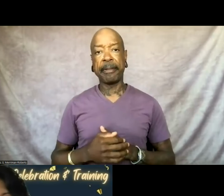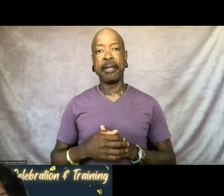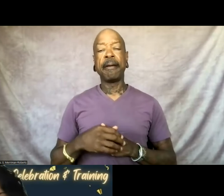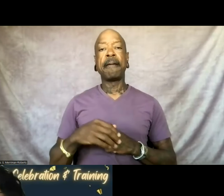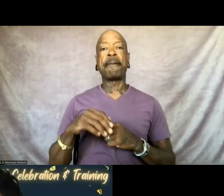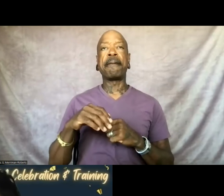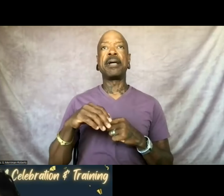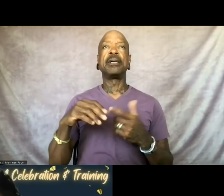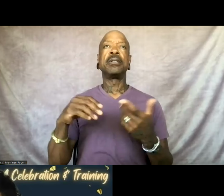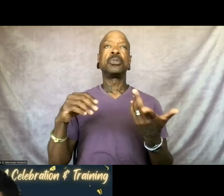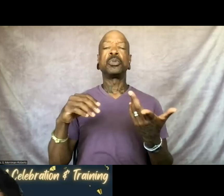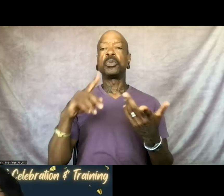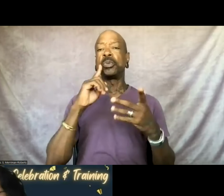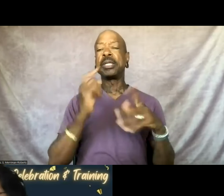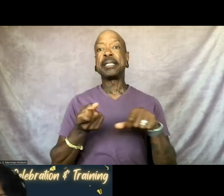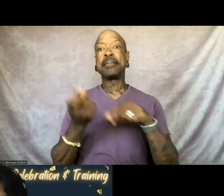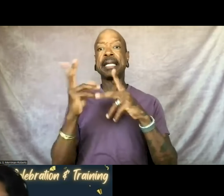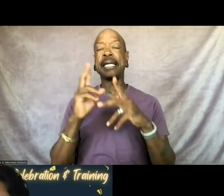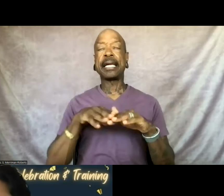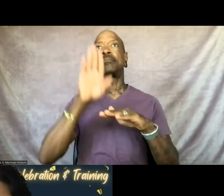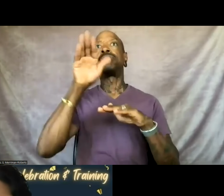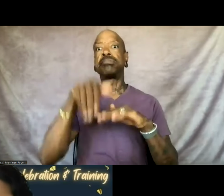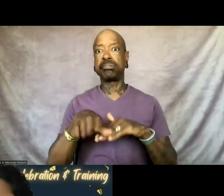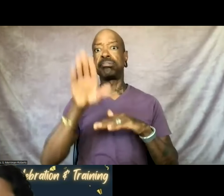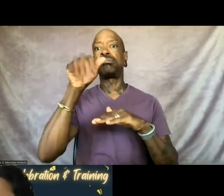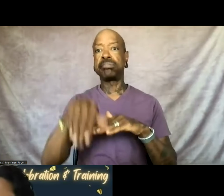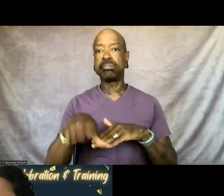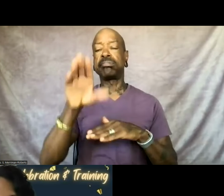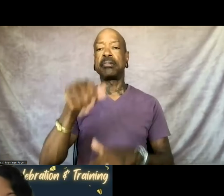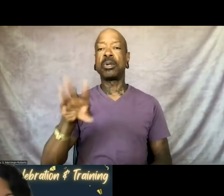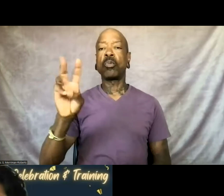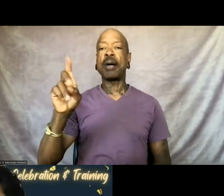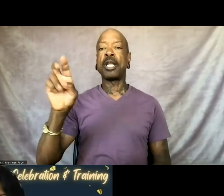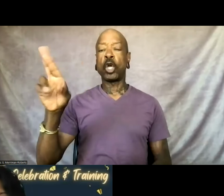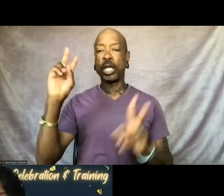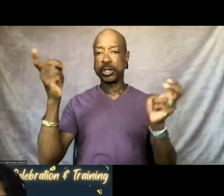raise the income limit for the traditional Medi-Cal programs. like the age blind and disabled program. To